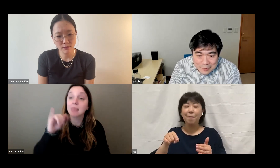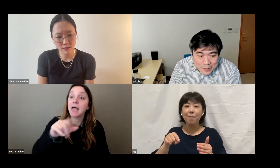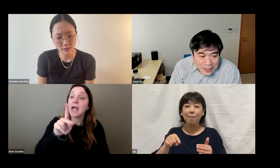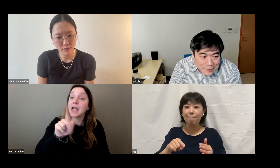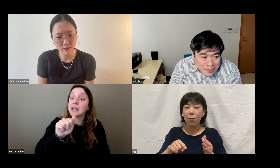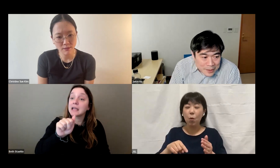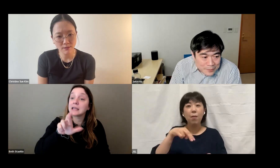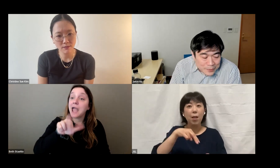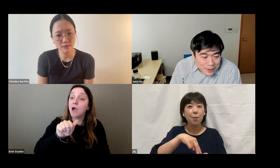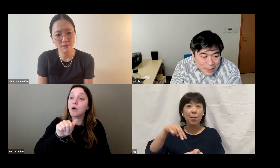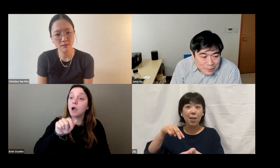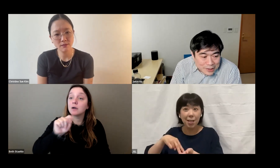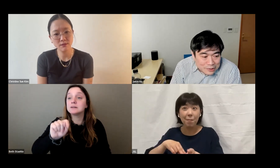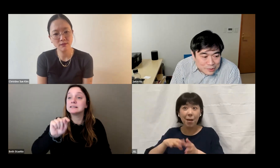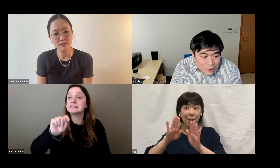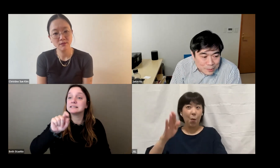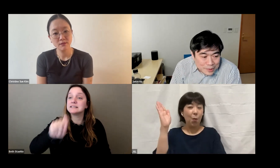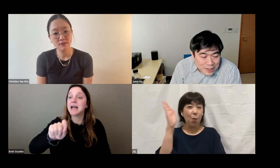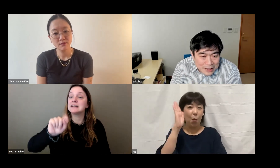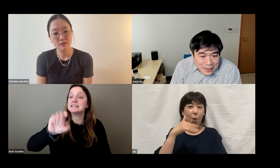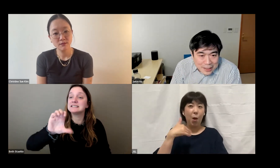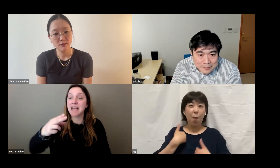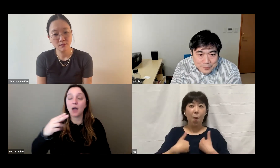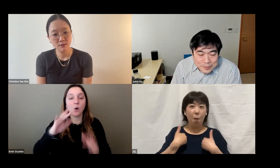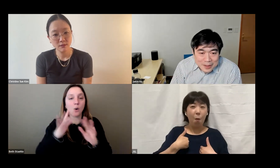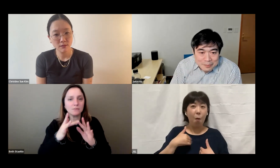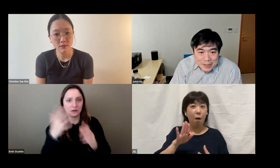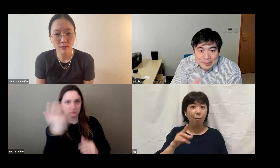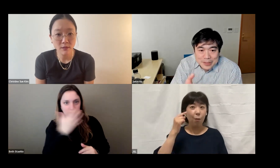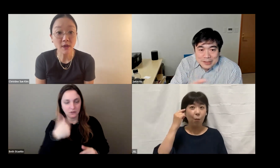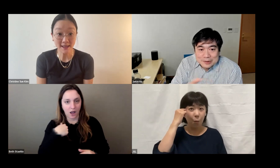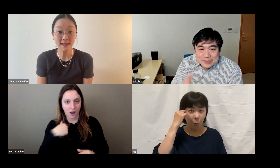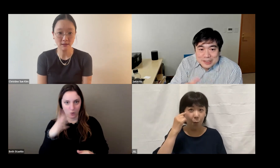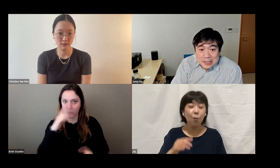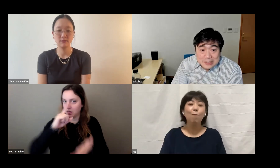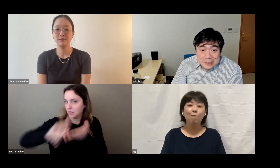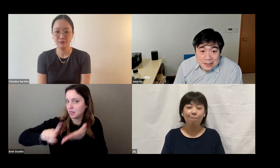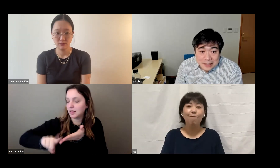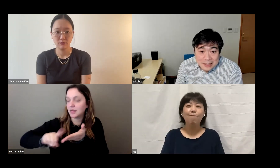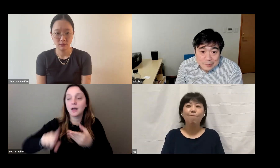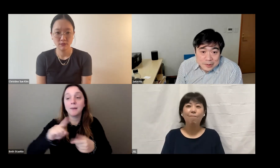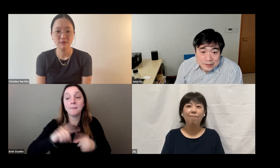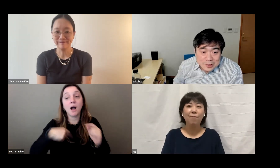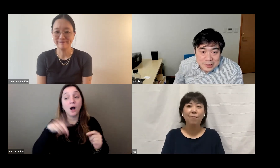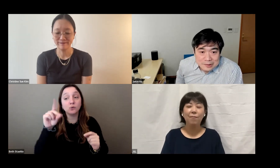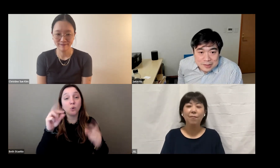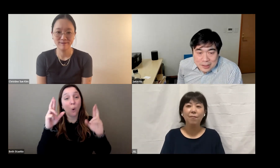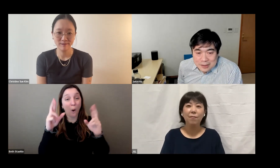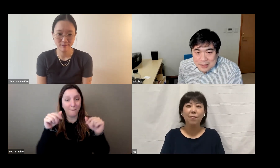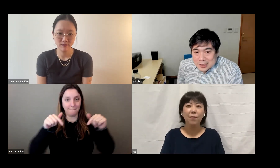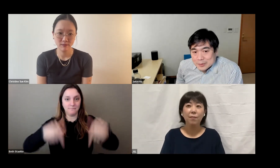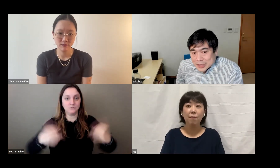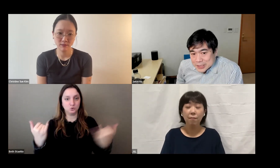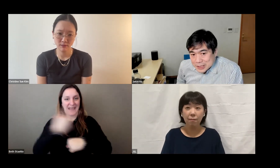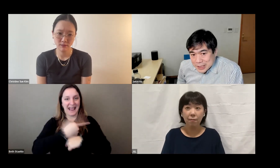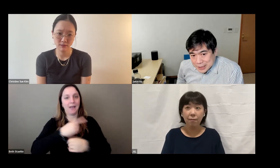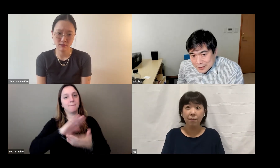But I really do hope that maybe we can use this as an opportunity to start a collaboration again.